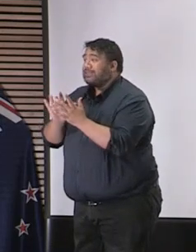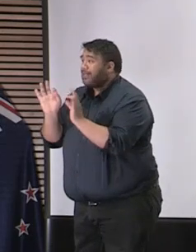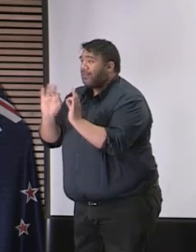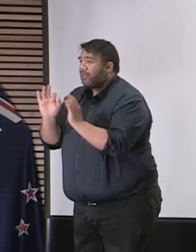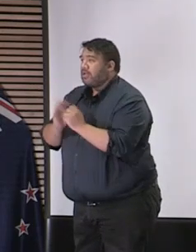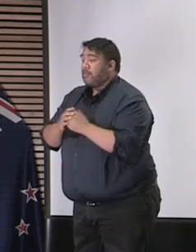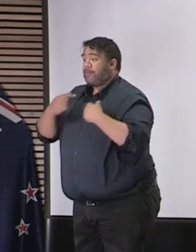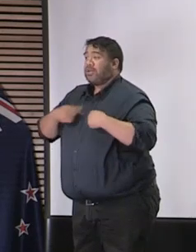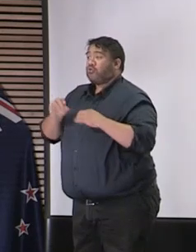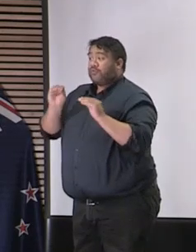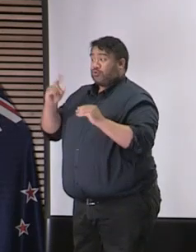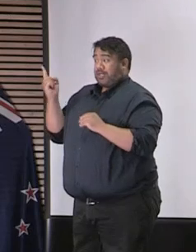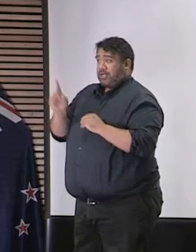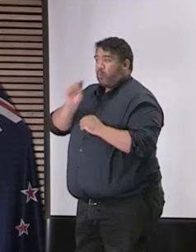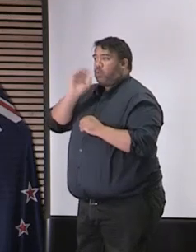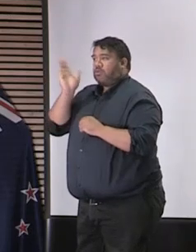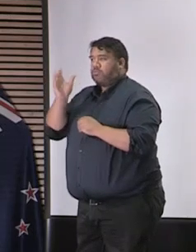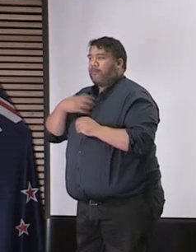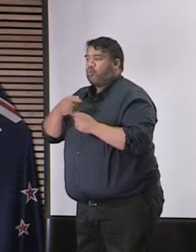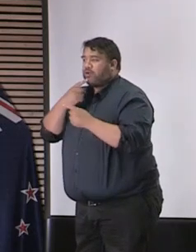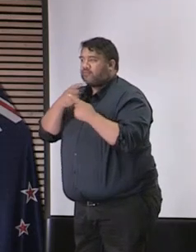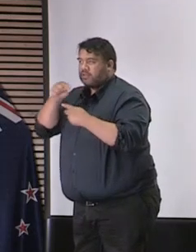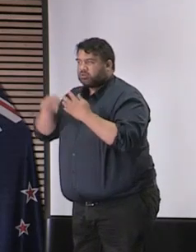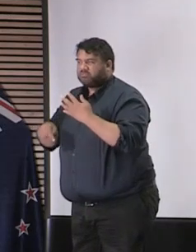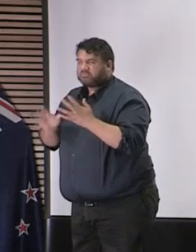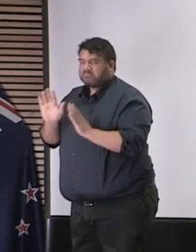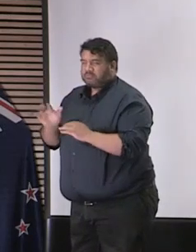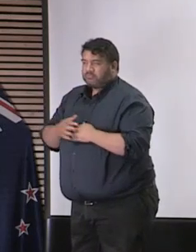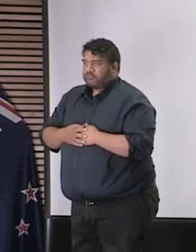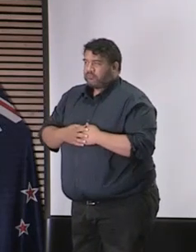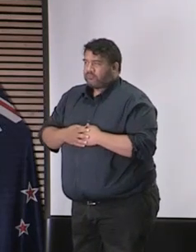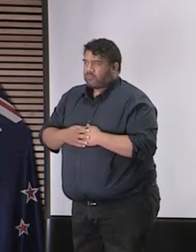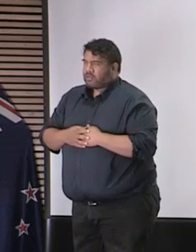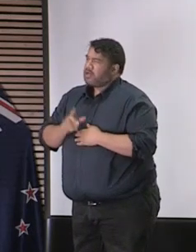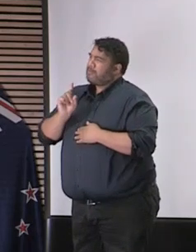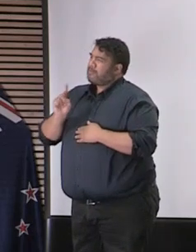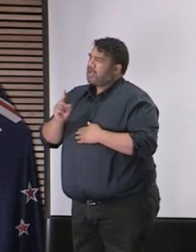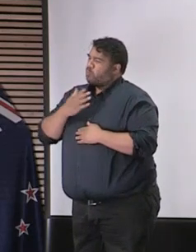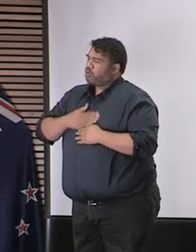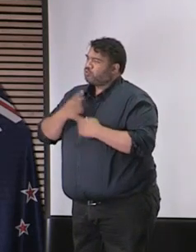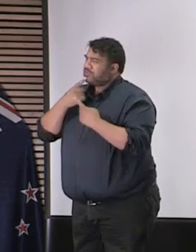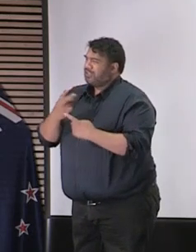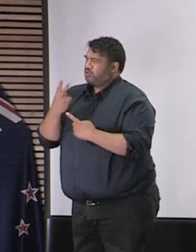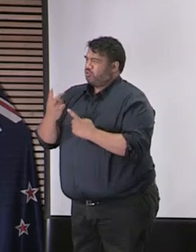because of devices or connectivity issues. The Minister of Education should